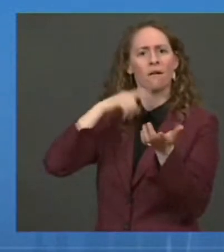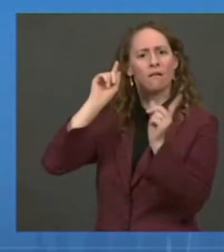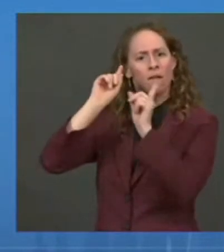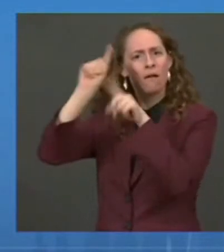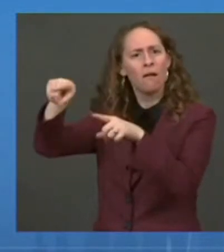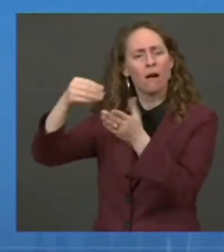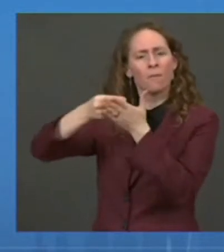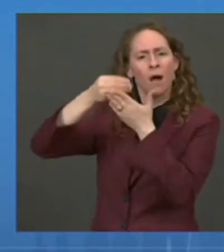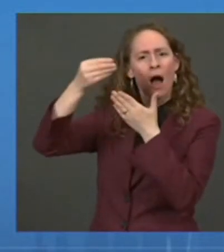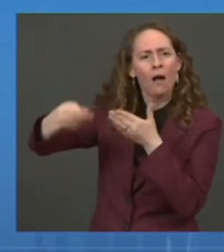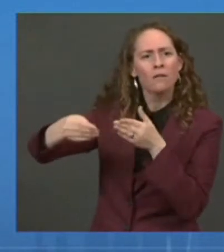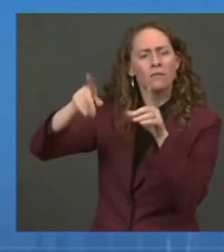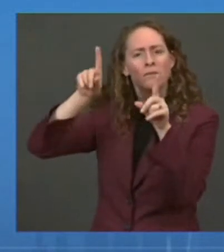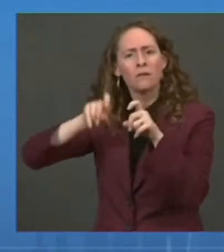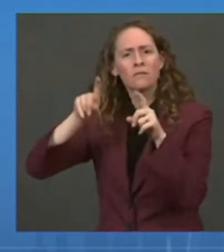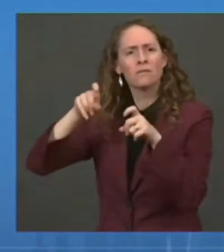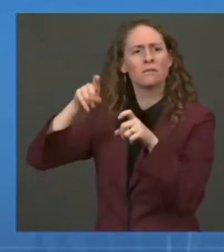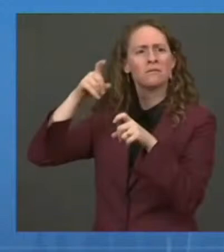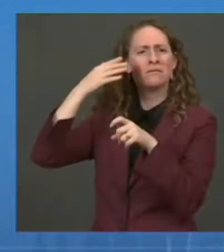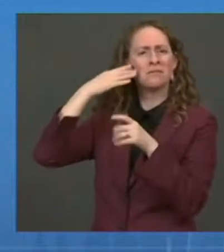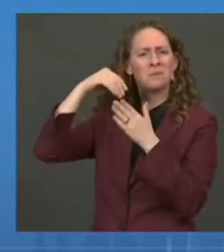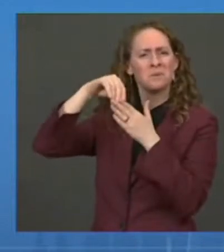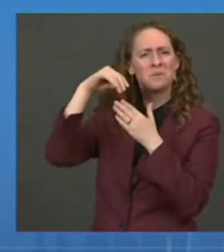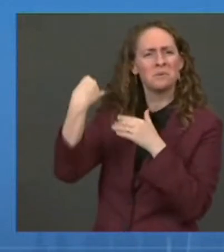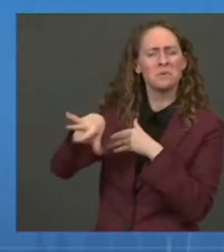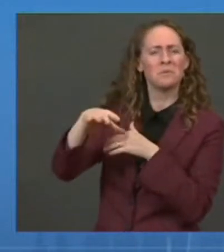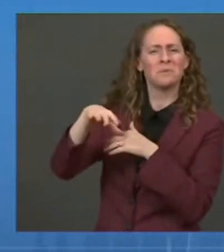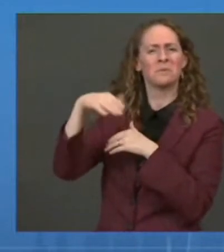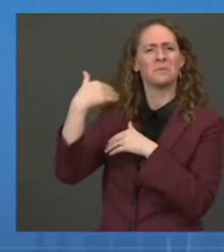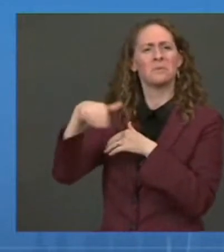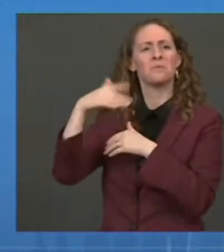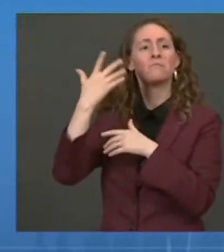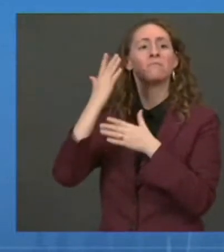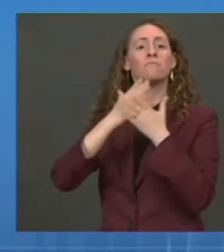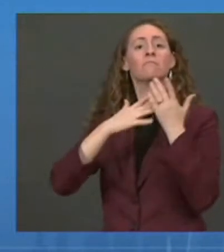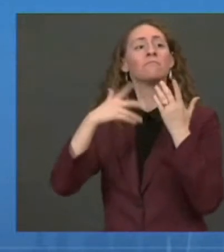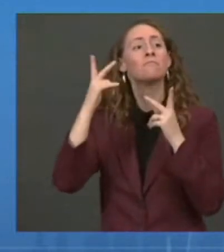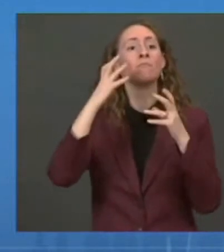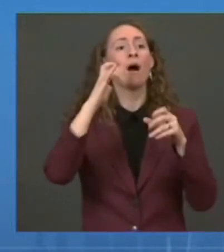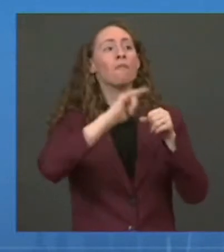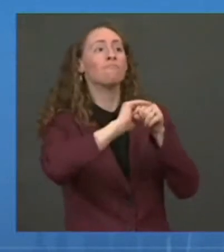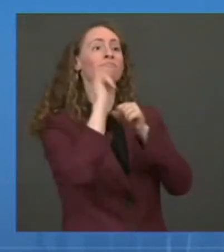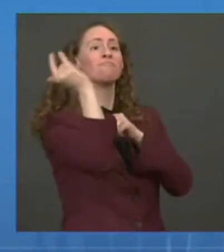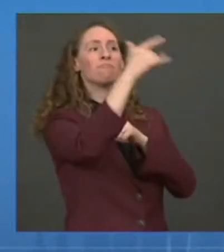CAN BUY AT THE STORE QUITE EXPENSIVE AHEAD OF THE HOLIDAY